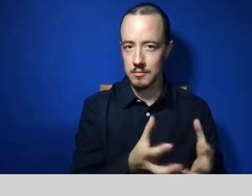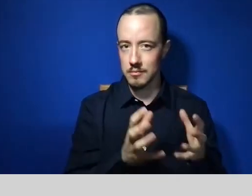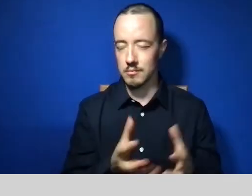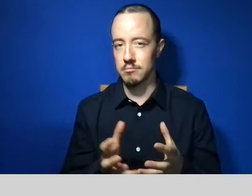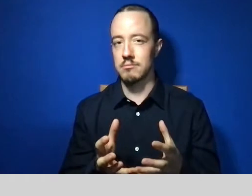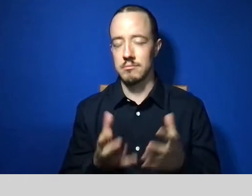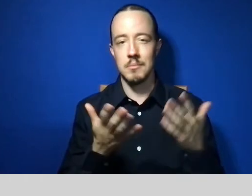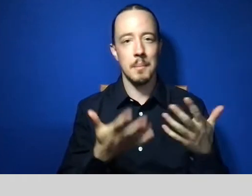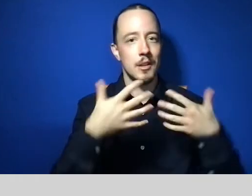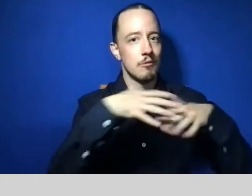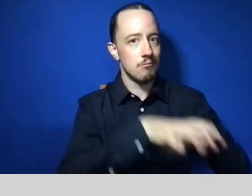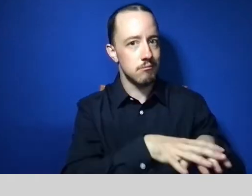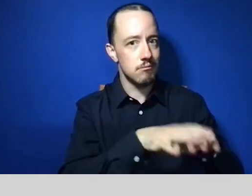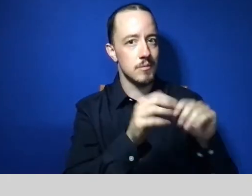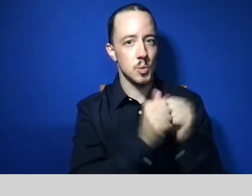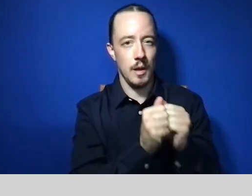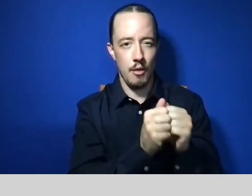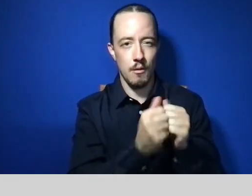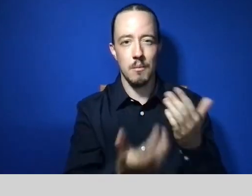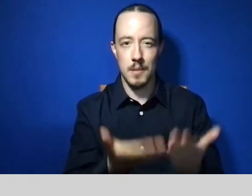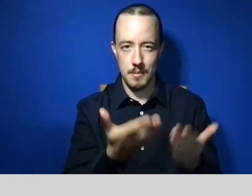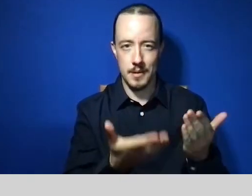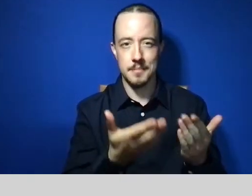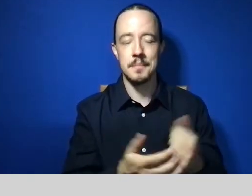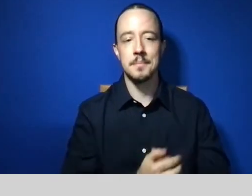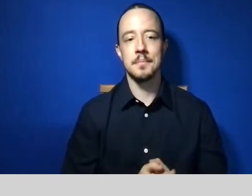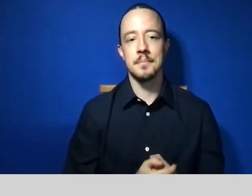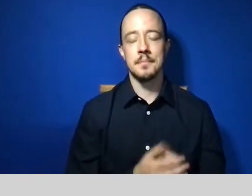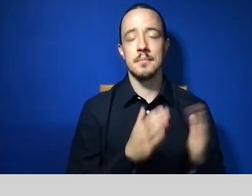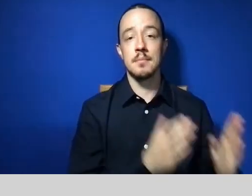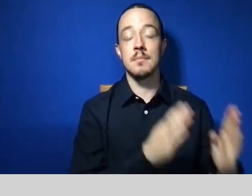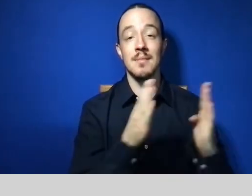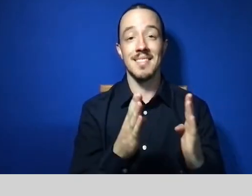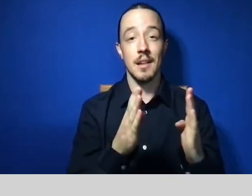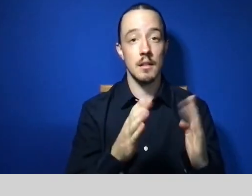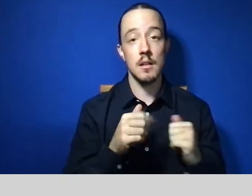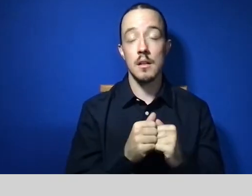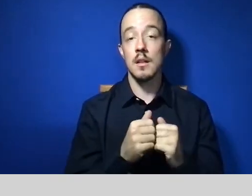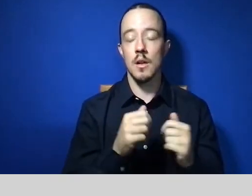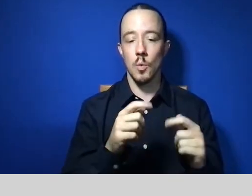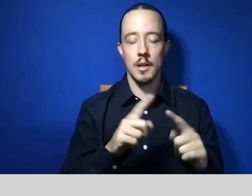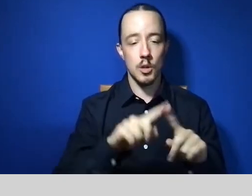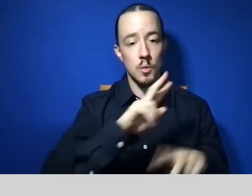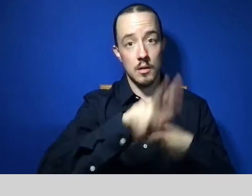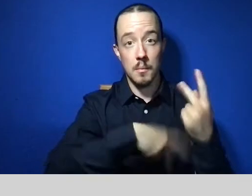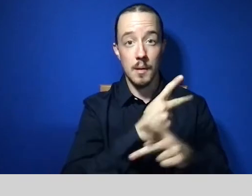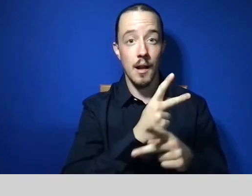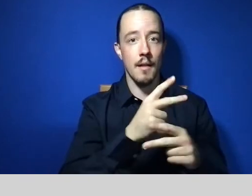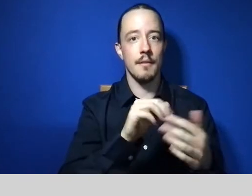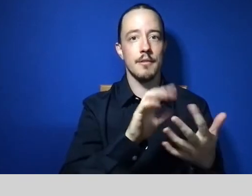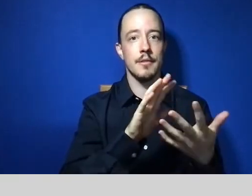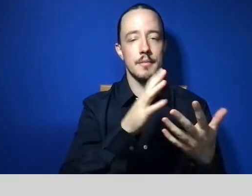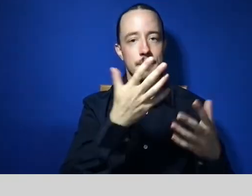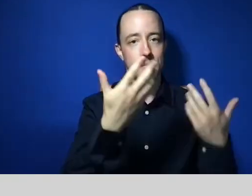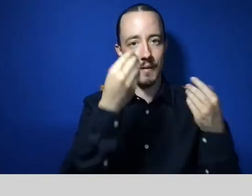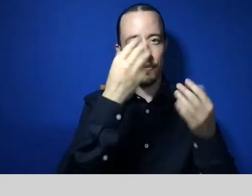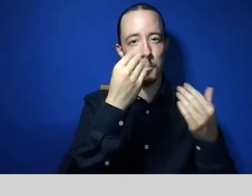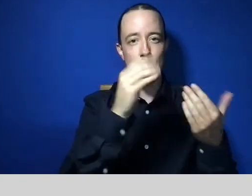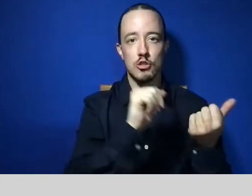So we may need to join our data sets together. We usually conduct some sort of transformation of that information.